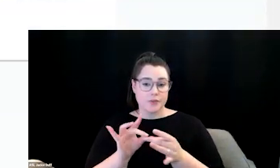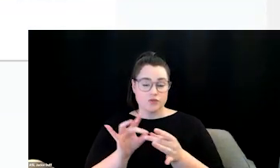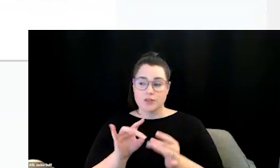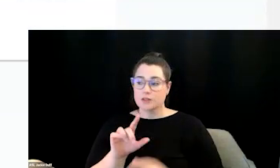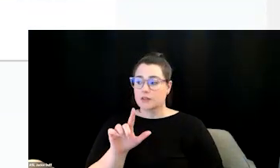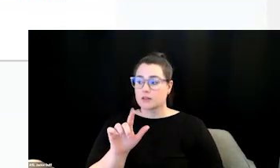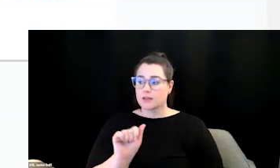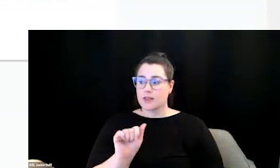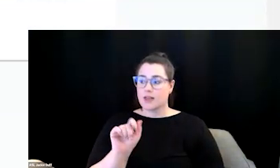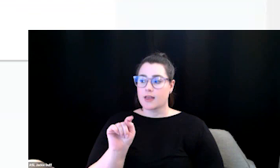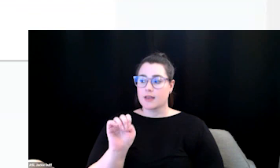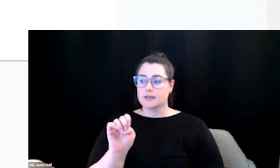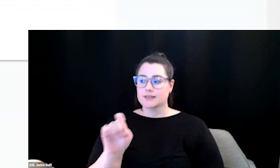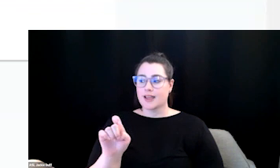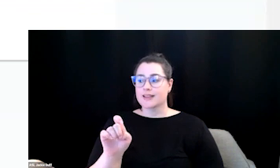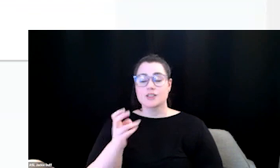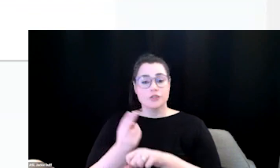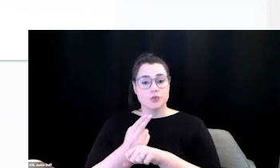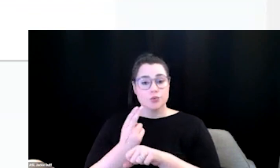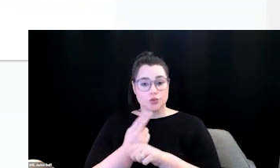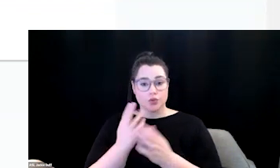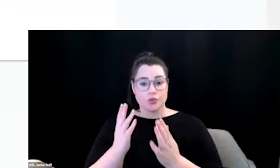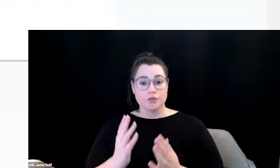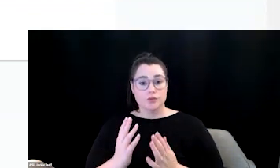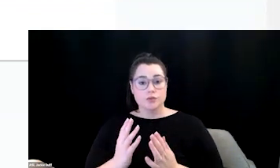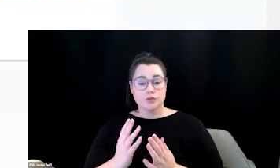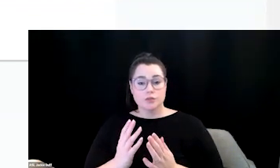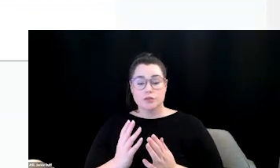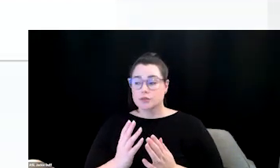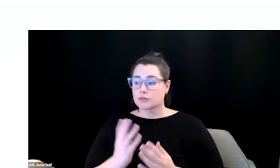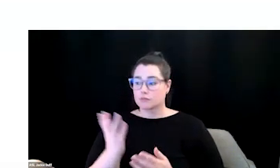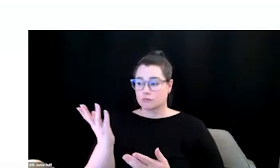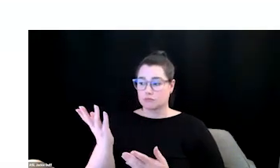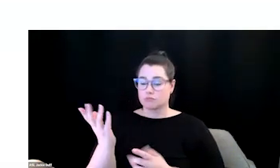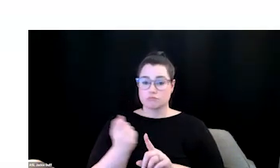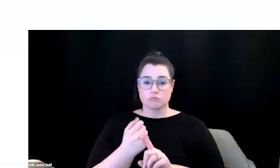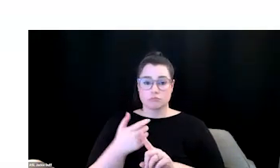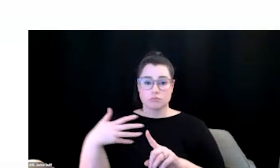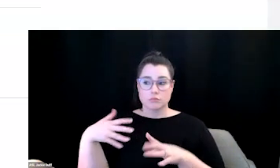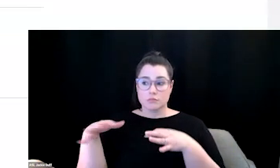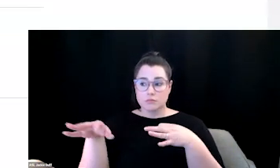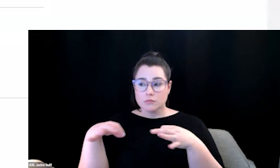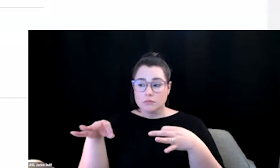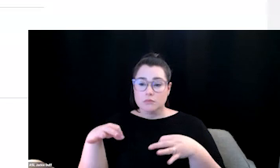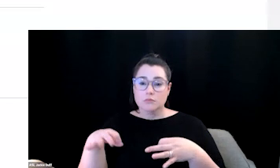So, for LaTeX users, again, you can click on here, and you will get a wonderful link to some